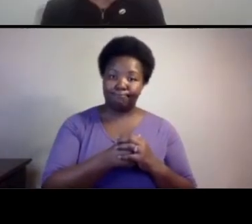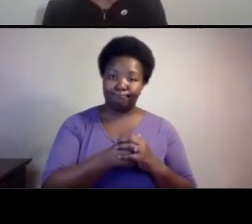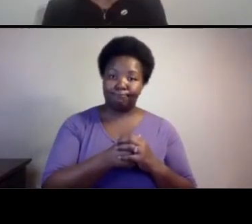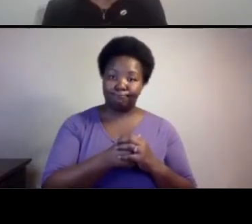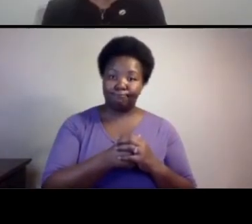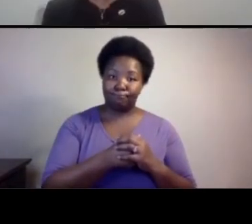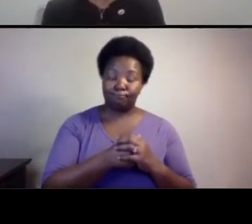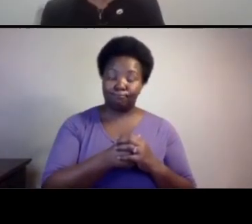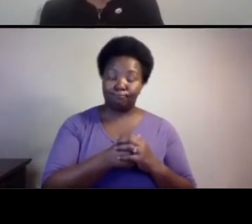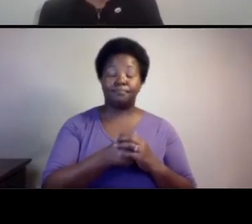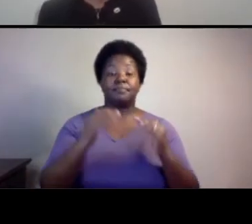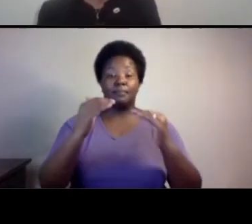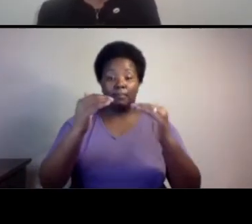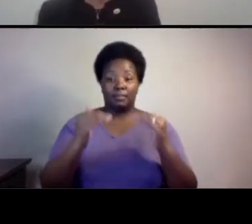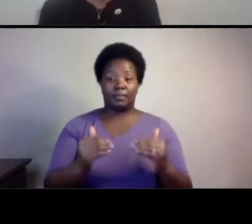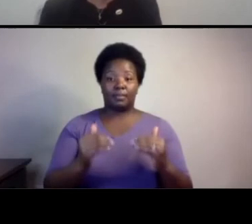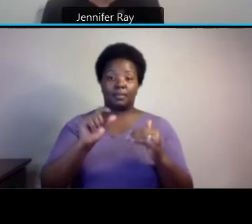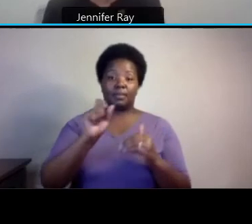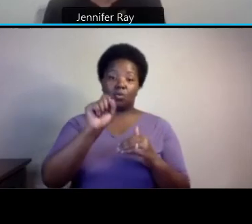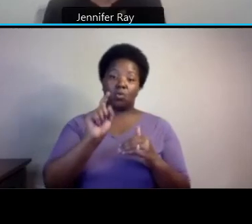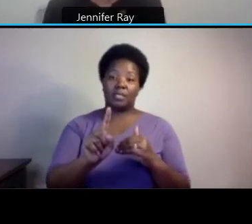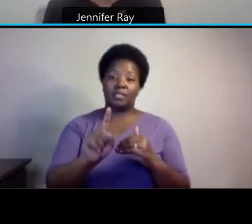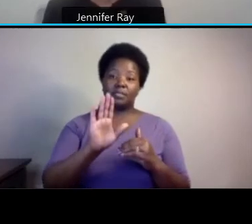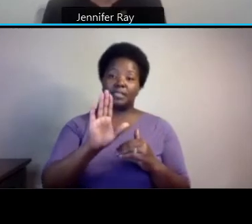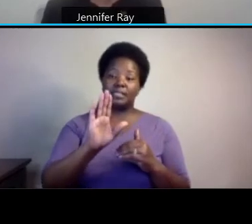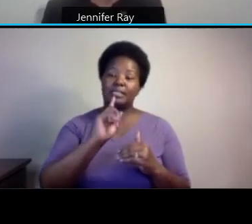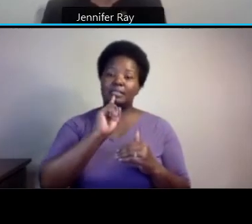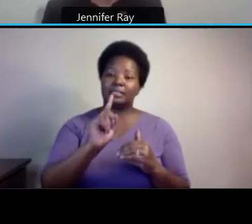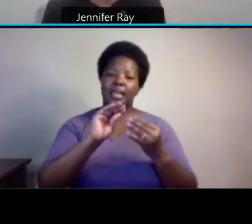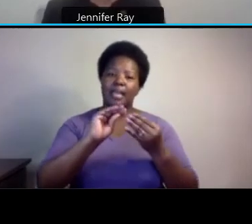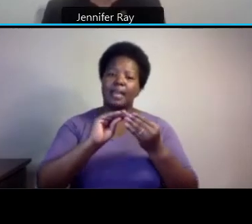the next question also has to do with the number of lanes of traffic